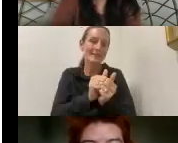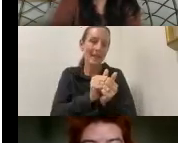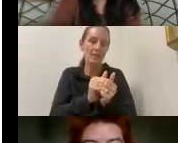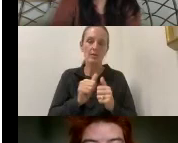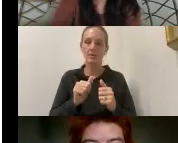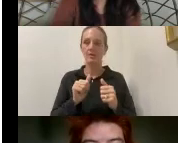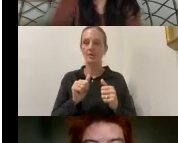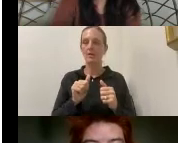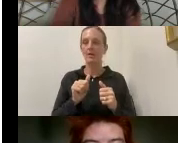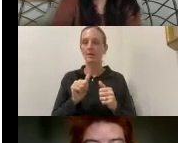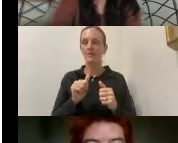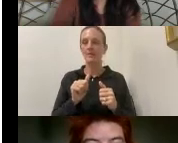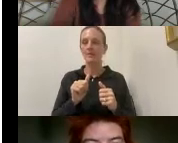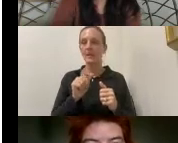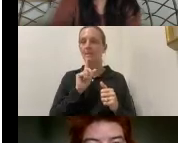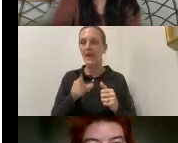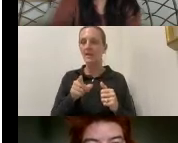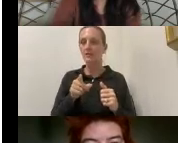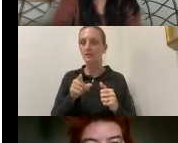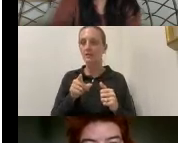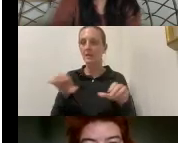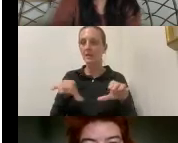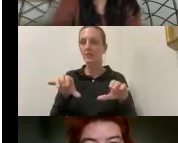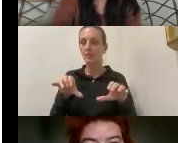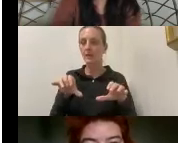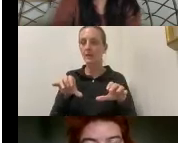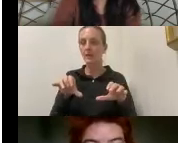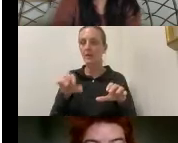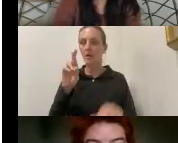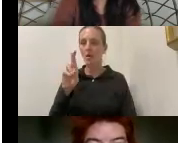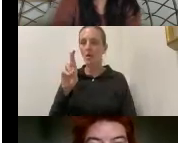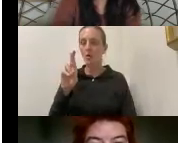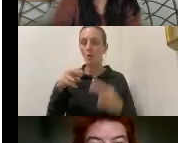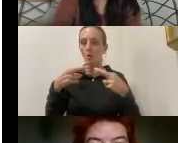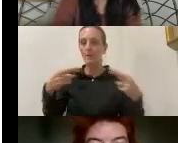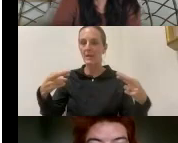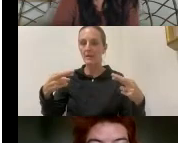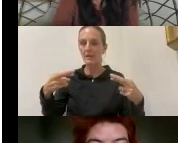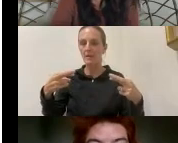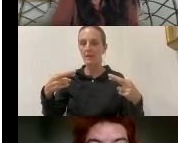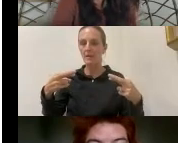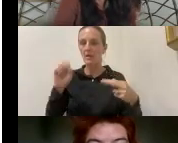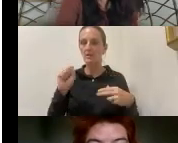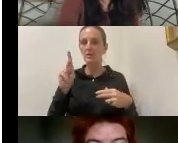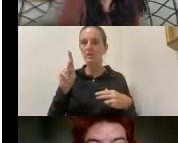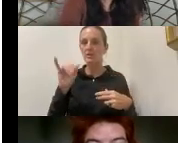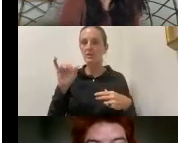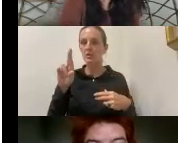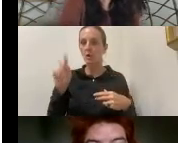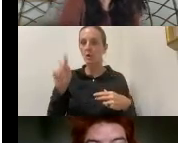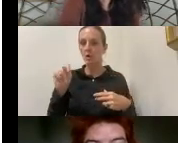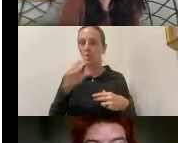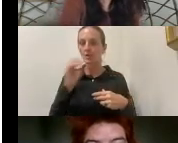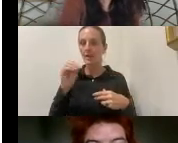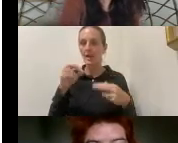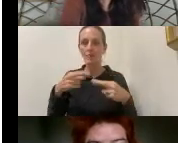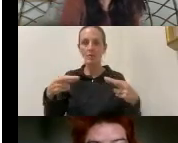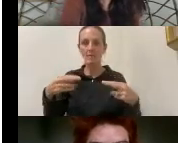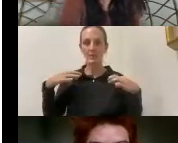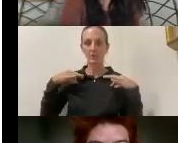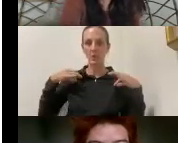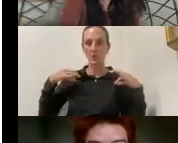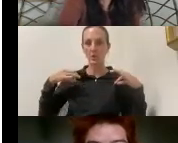that I'm actually going to host a ribbon skirt and ribbon shirt workshop for 9, 10, 11 year